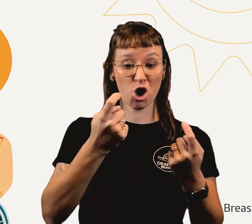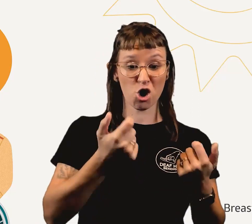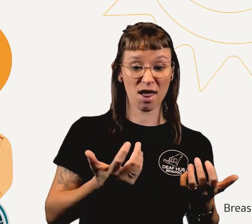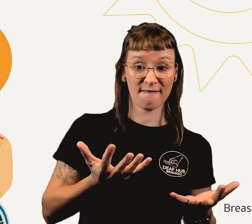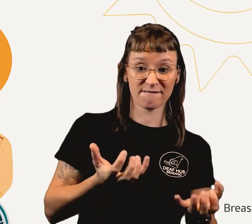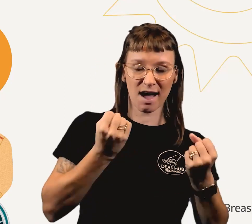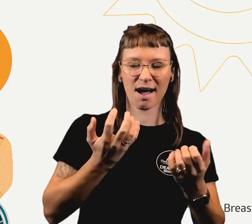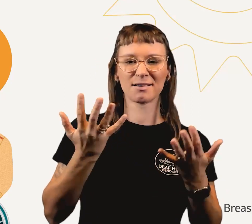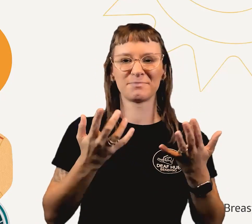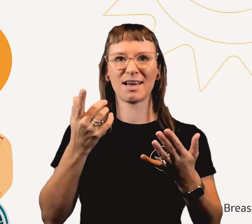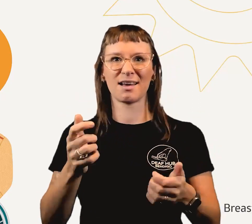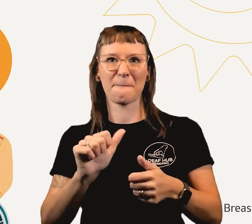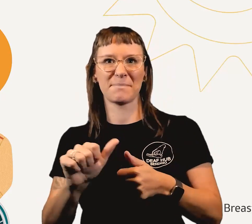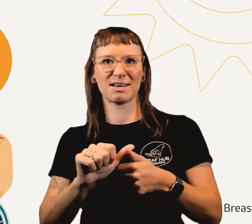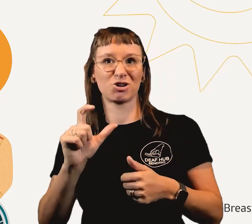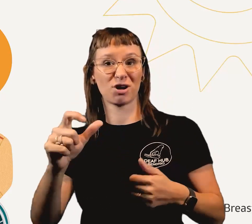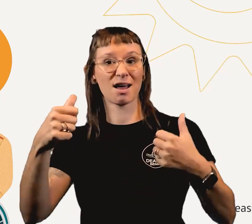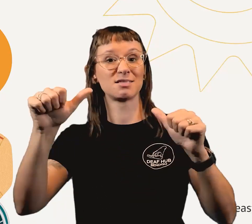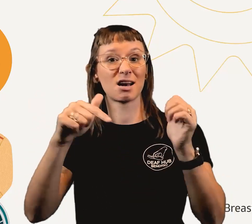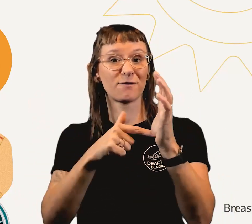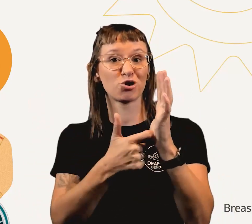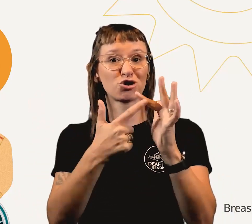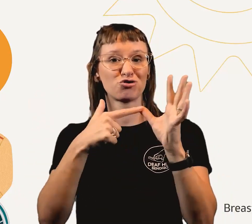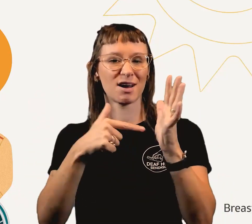Early detection of breast cancer offers you a better chance of